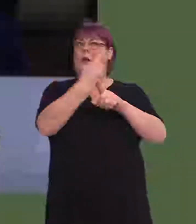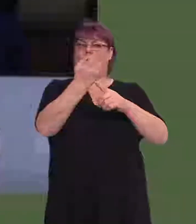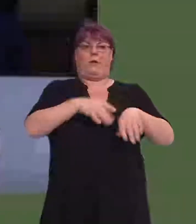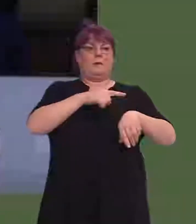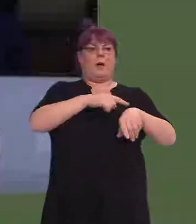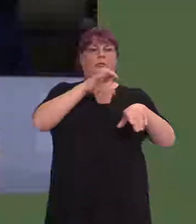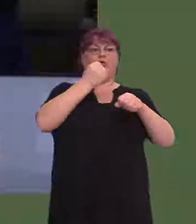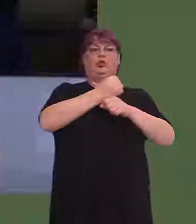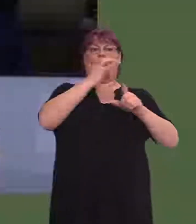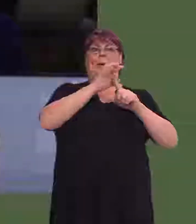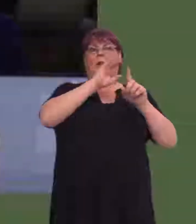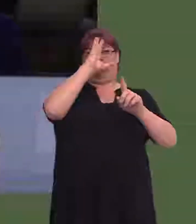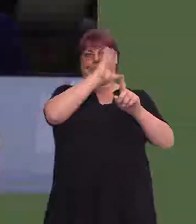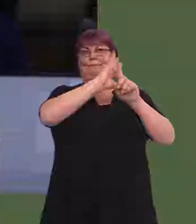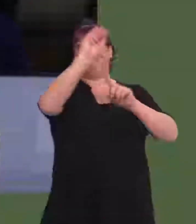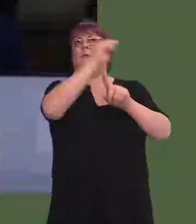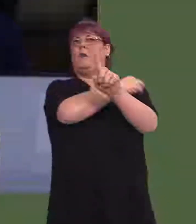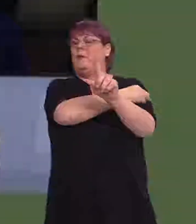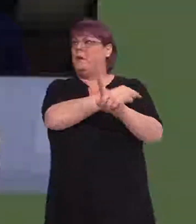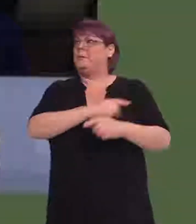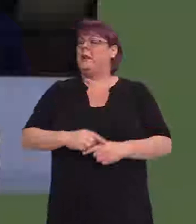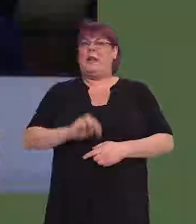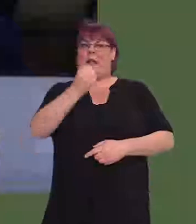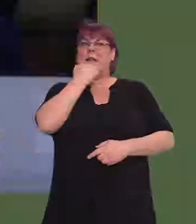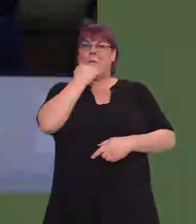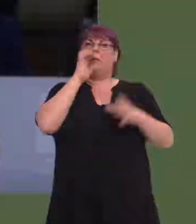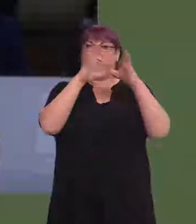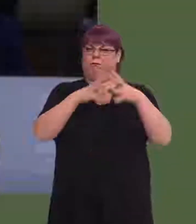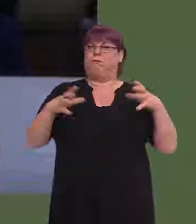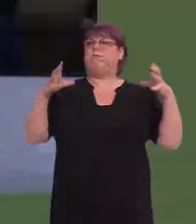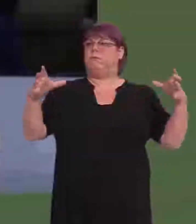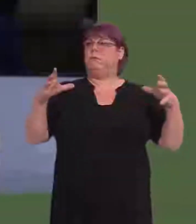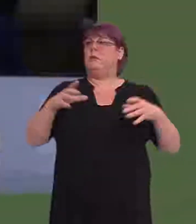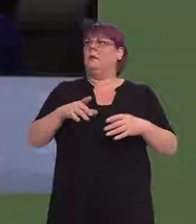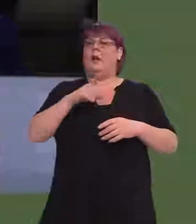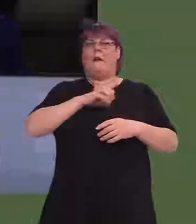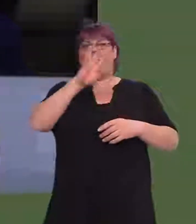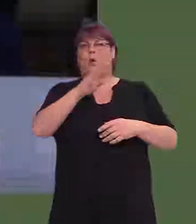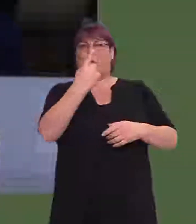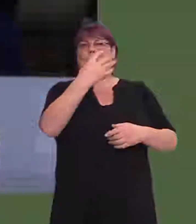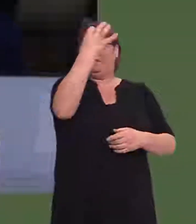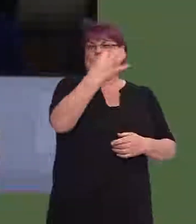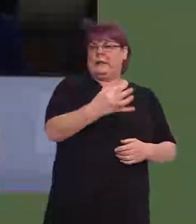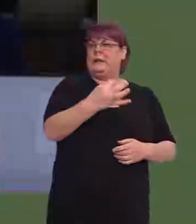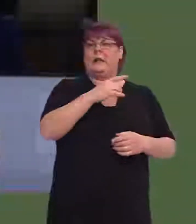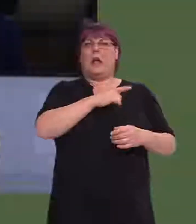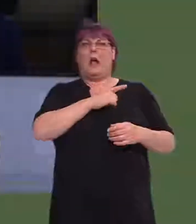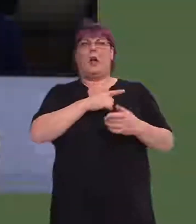That figure has more than doubled from when the board was taken into special measures, and 41 per cent of these are orthopaedic and trauma cases.